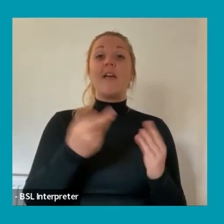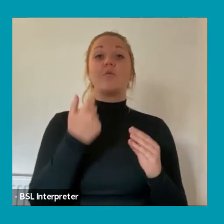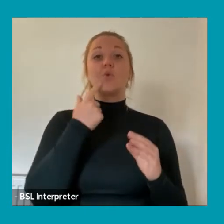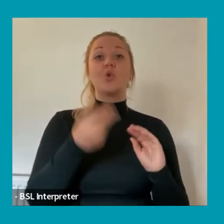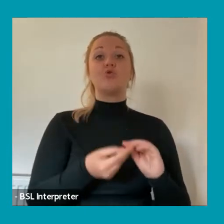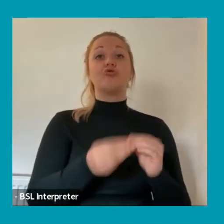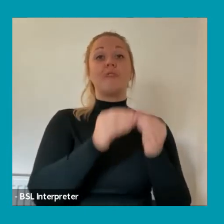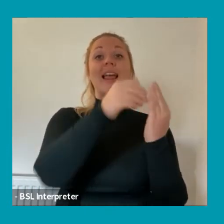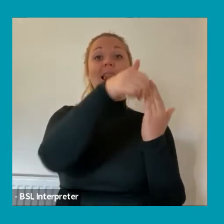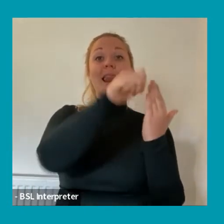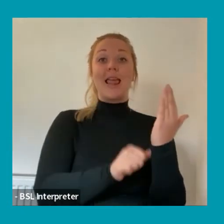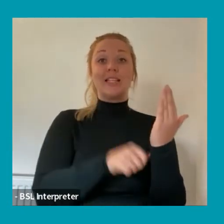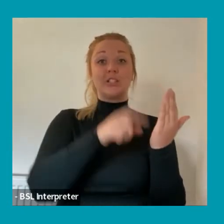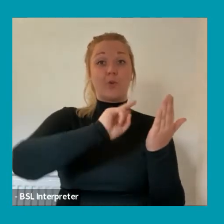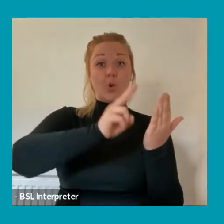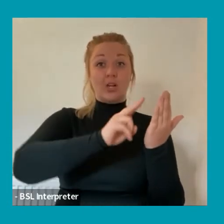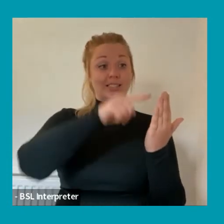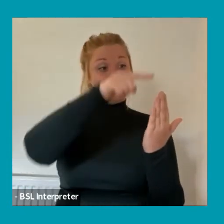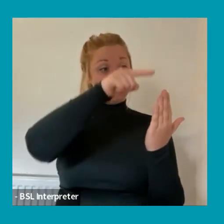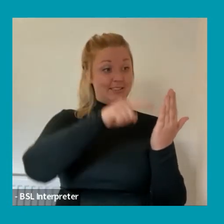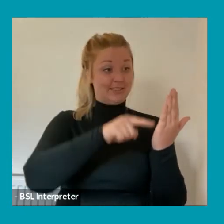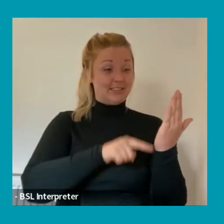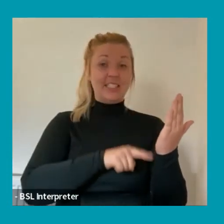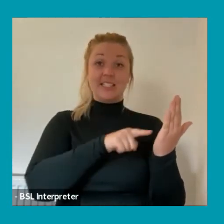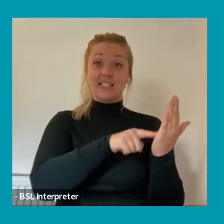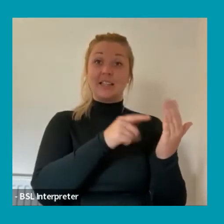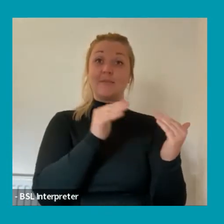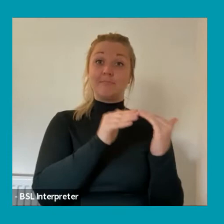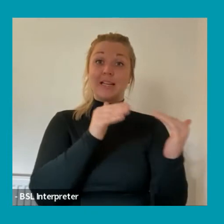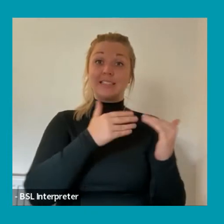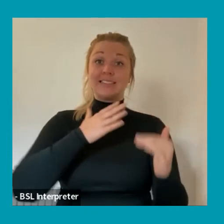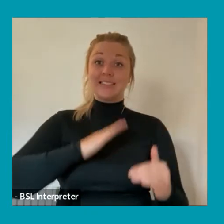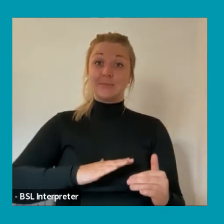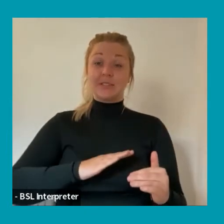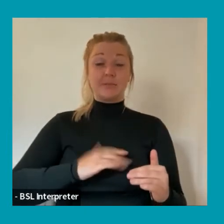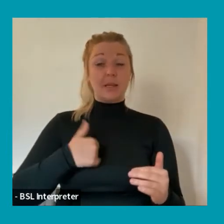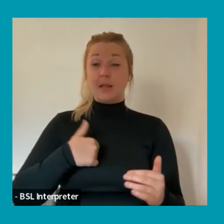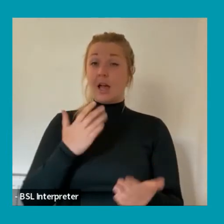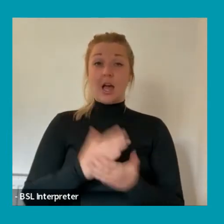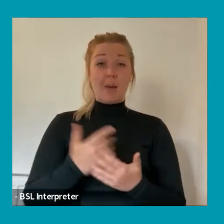I really found it difficult to find hotels with a hoist in a bedroom with a hoist.